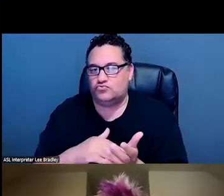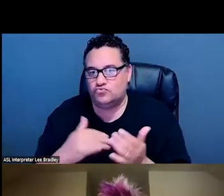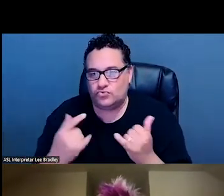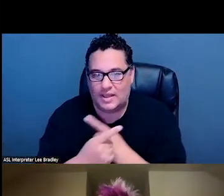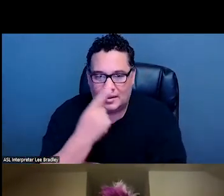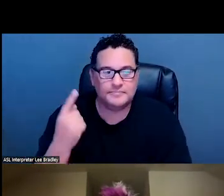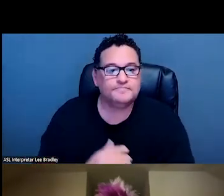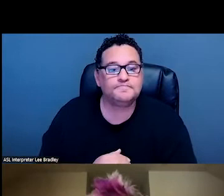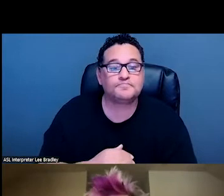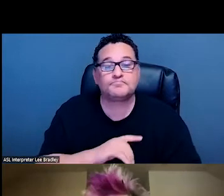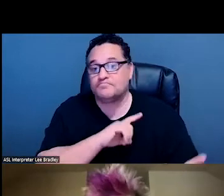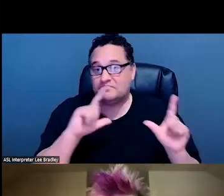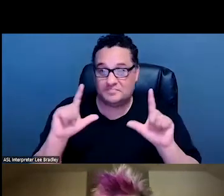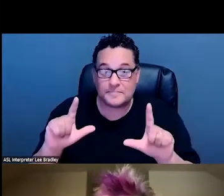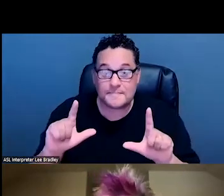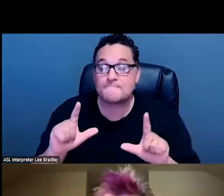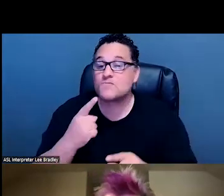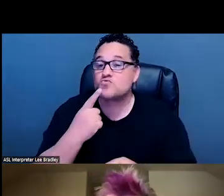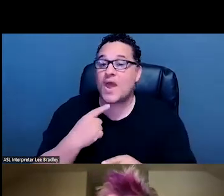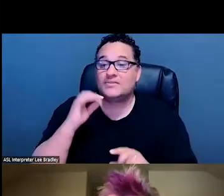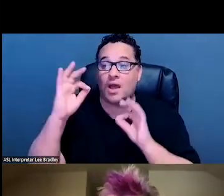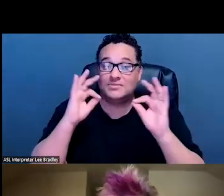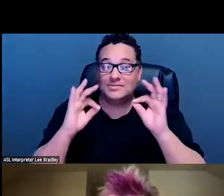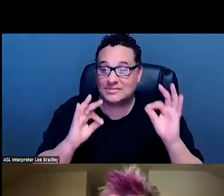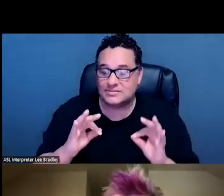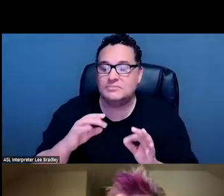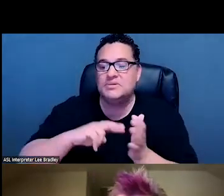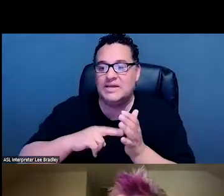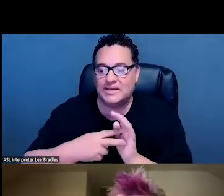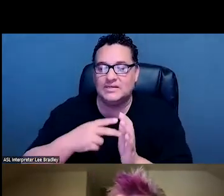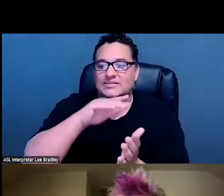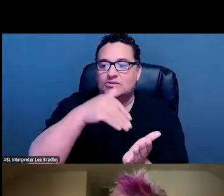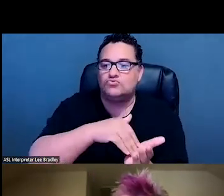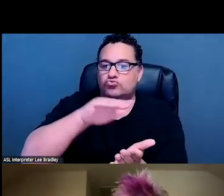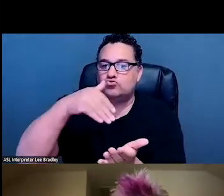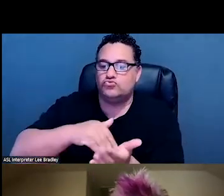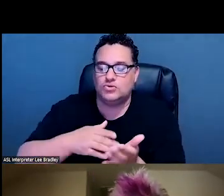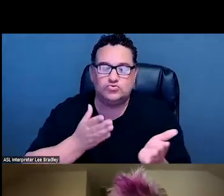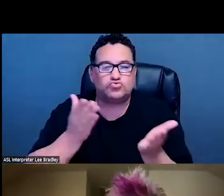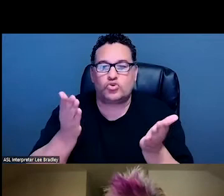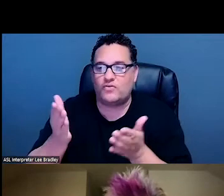AND HERE WE ARE. THE RED DOTS SIGNIFY THE CENTERS THAT SERVE THE STATES IN WHICH THEY ARE LOCATED.